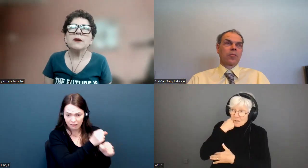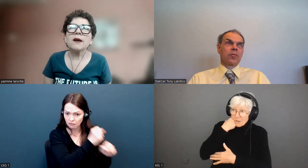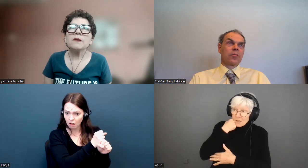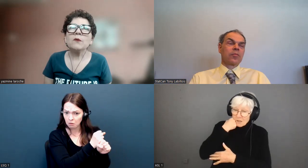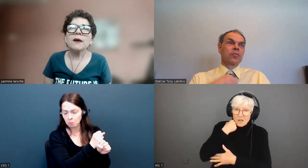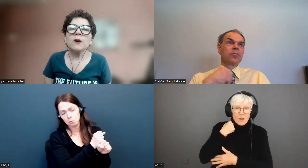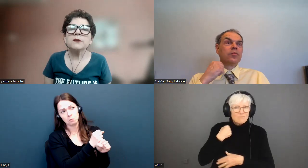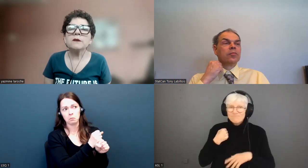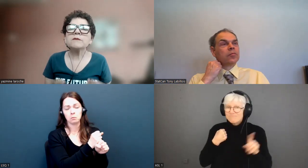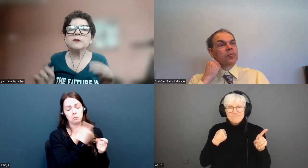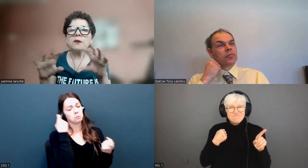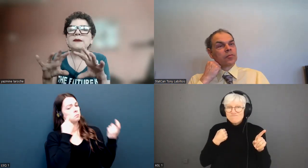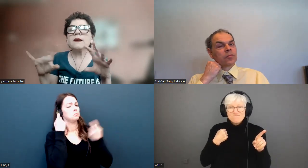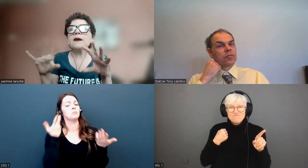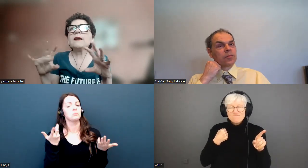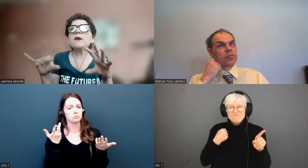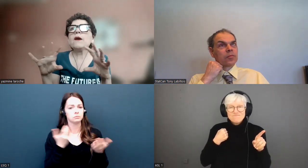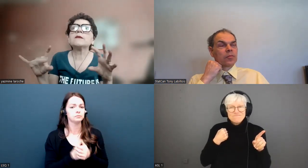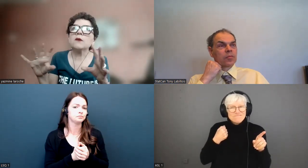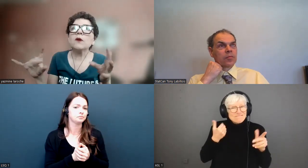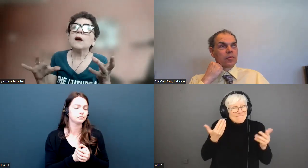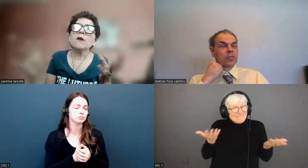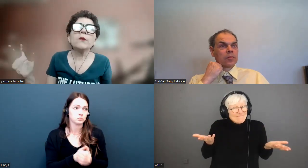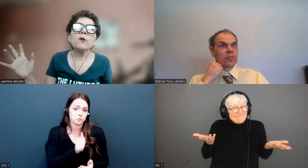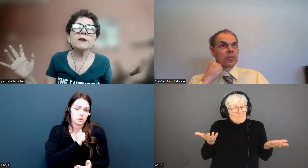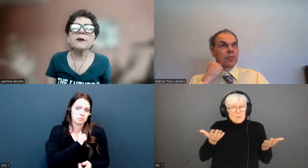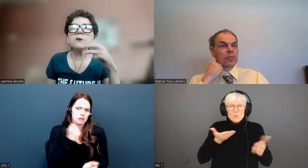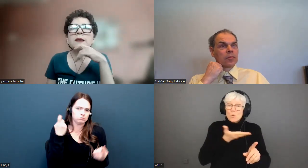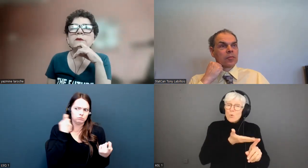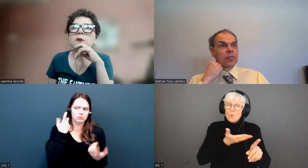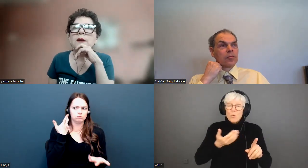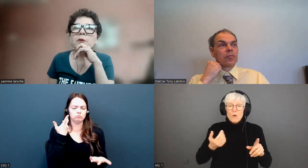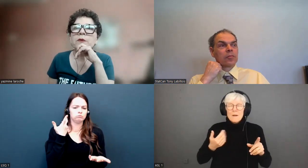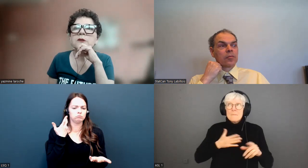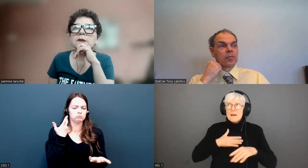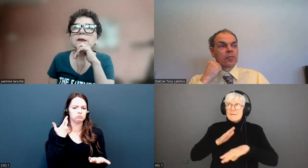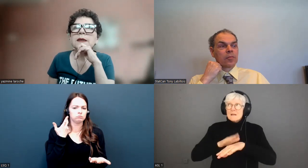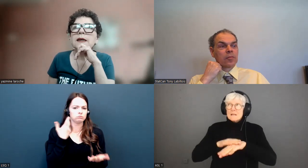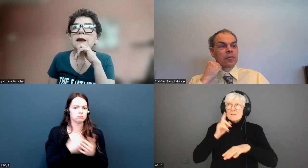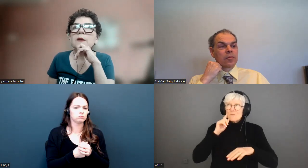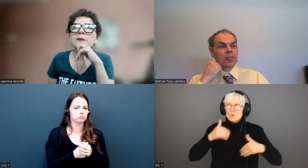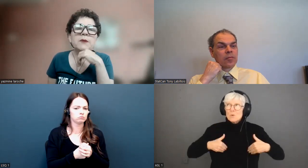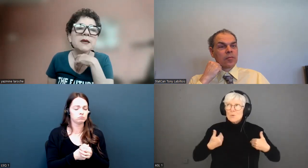know I I wonder so that you know what advice would I give to a young professional um speak